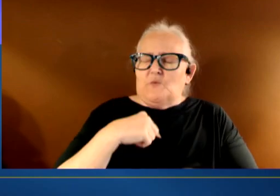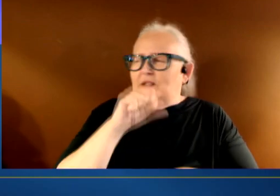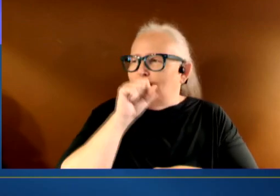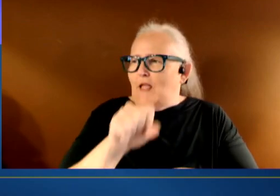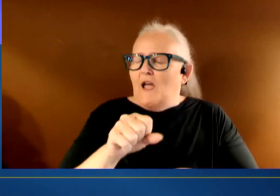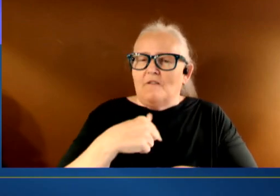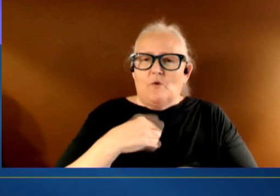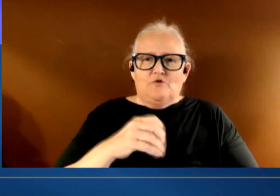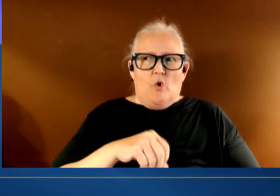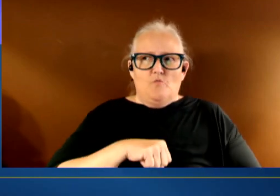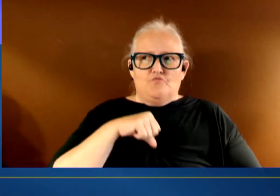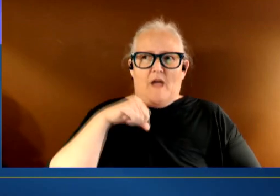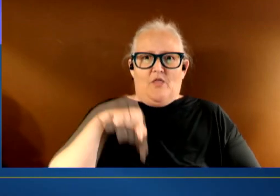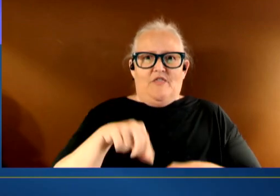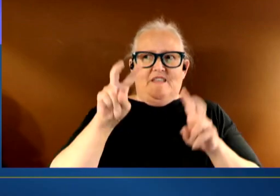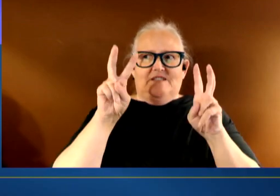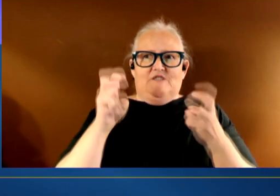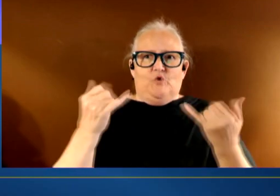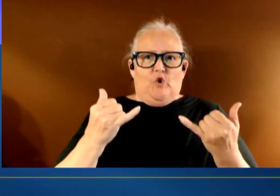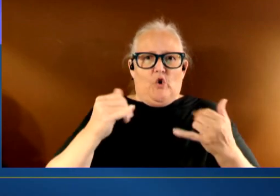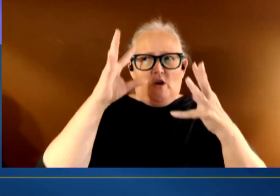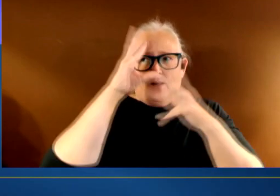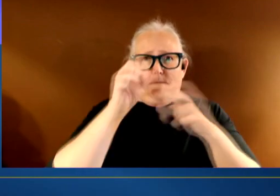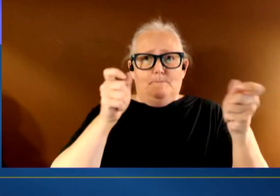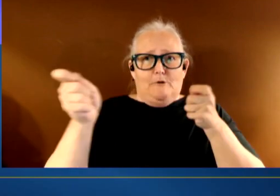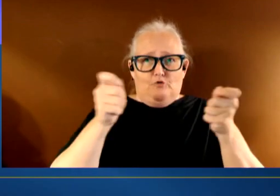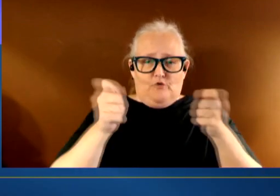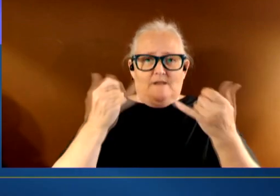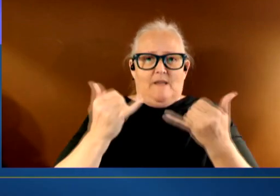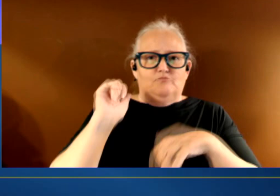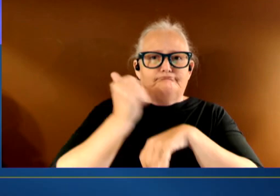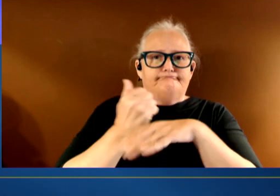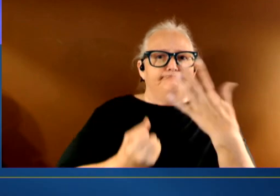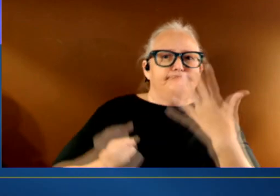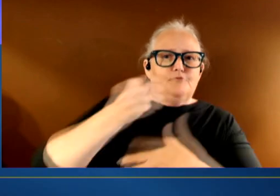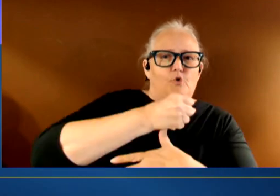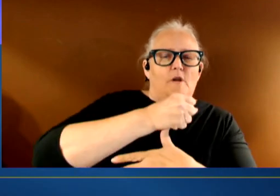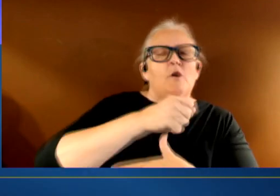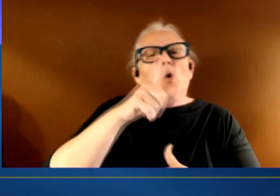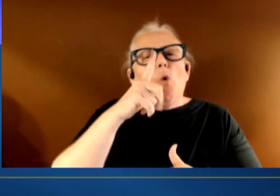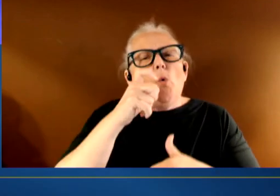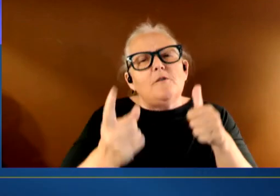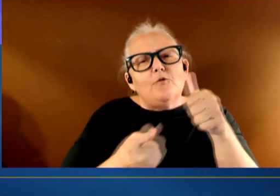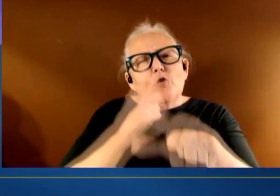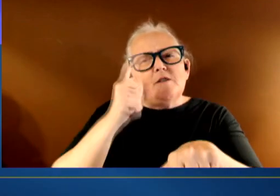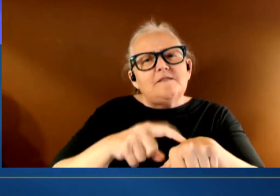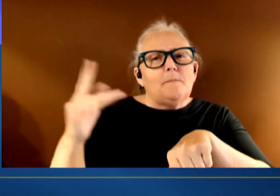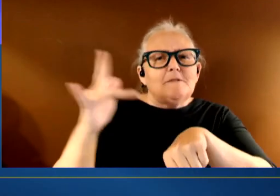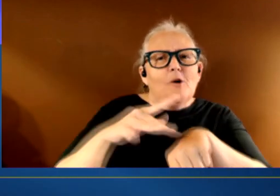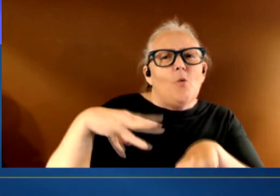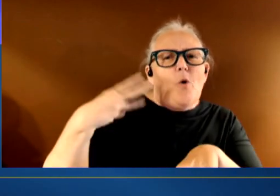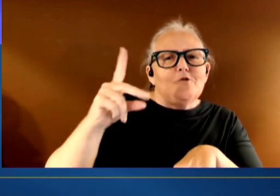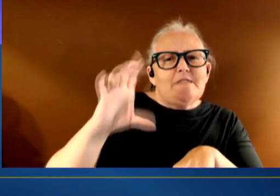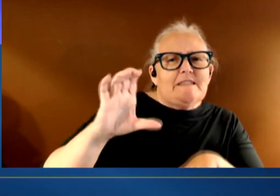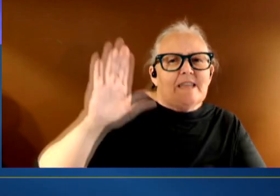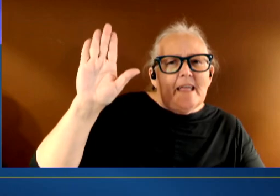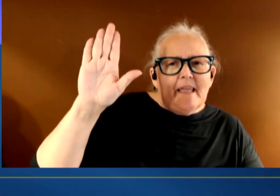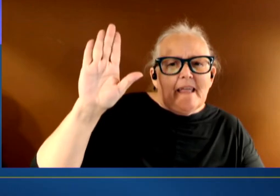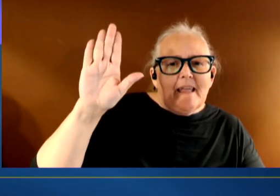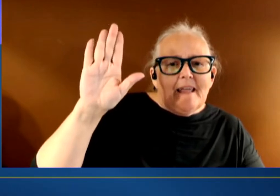in this administration. Is this anyone's first time here in our nation's capital? No ,